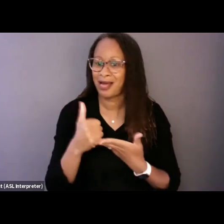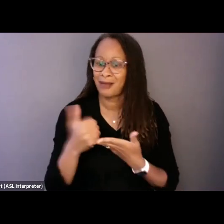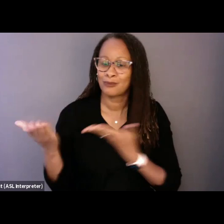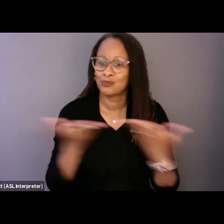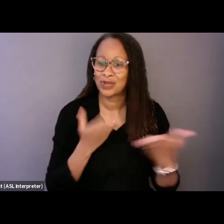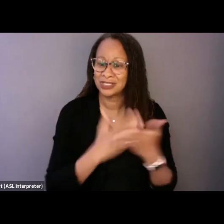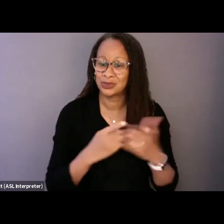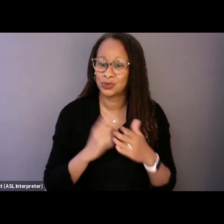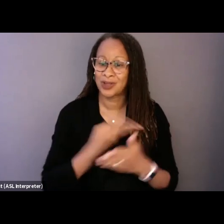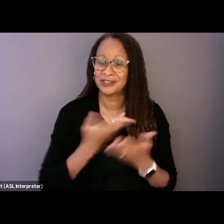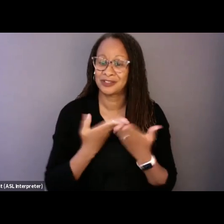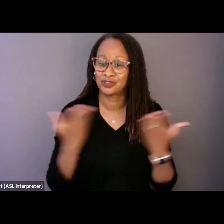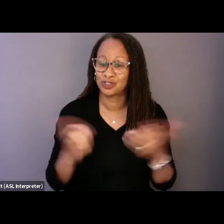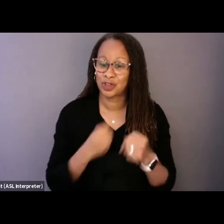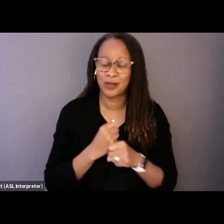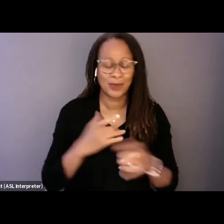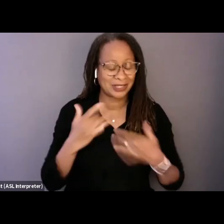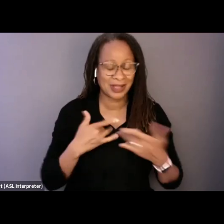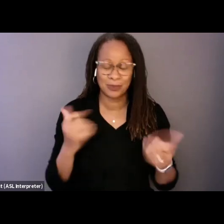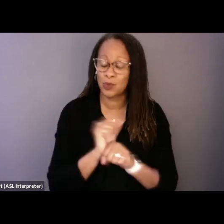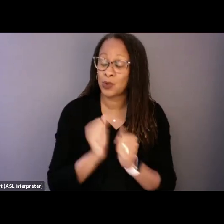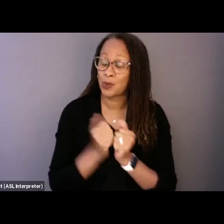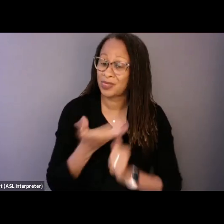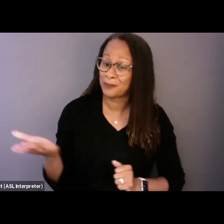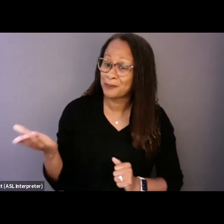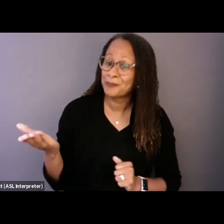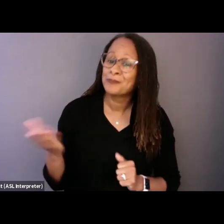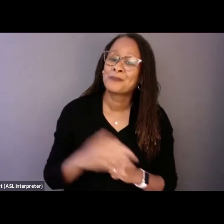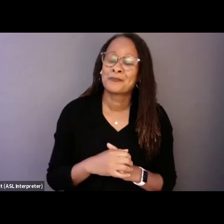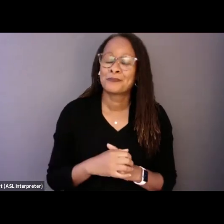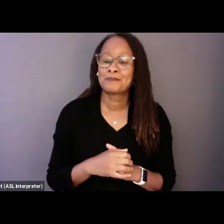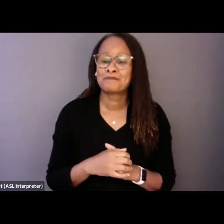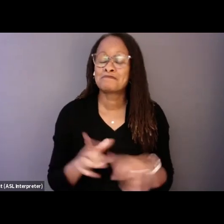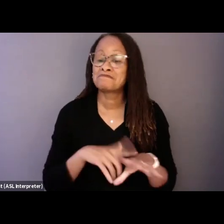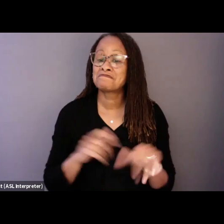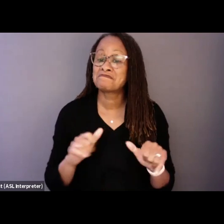We're really excited to have them on board and we're going to get started with